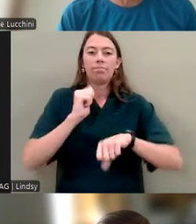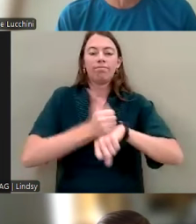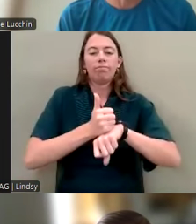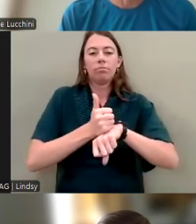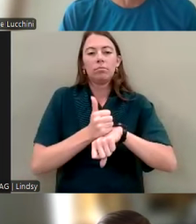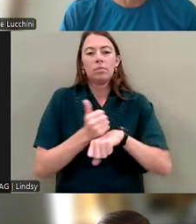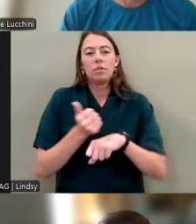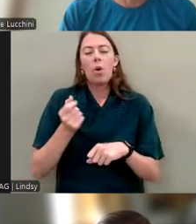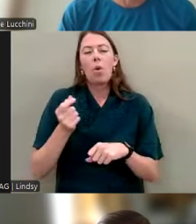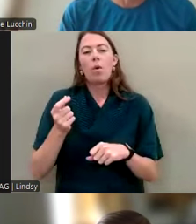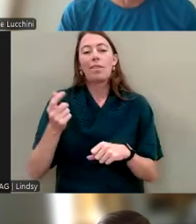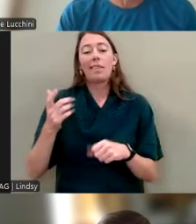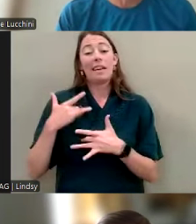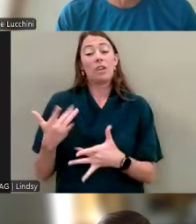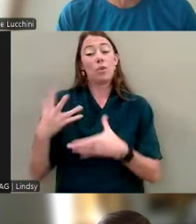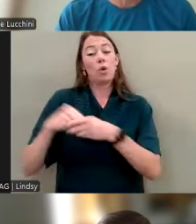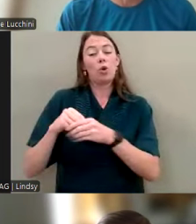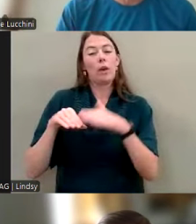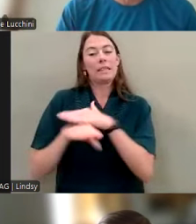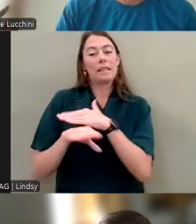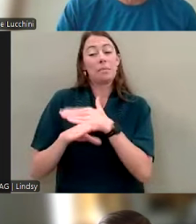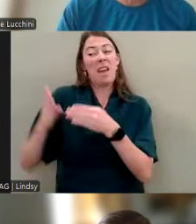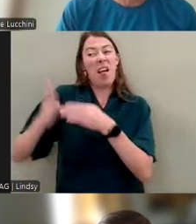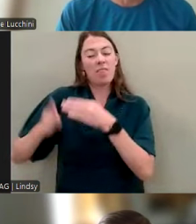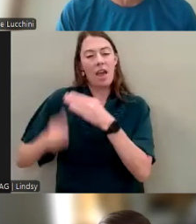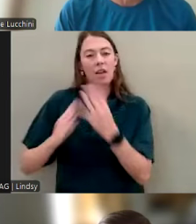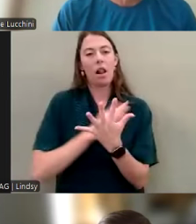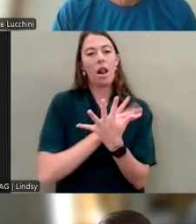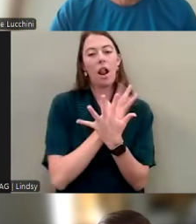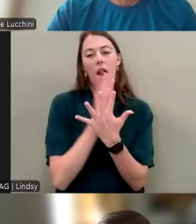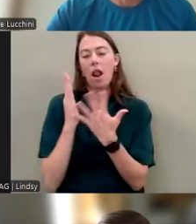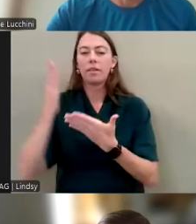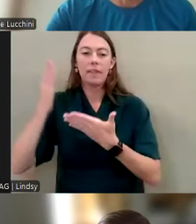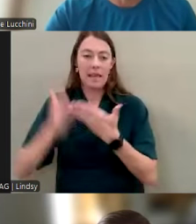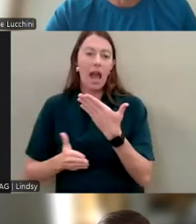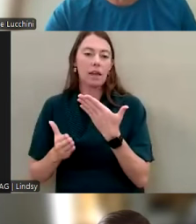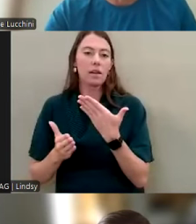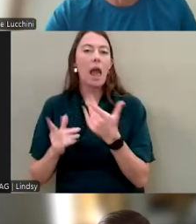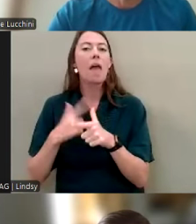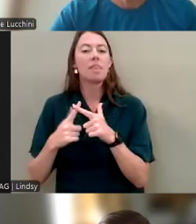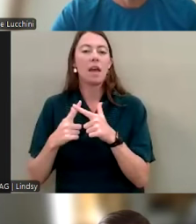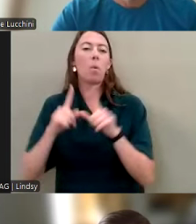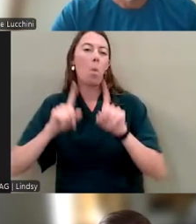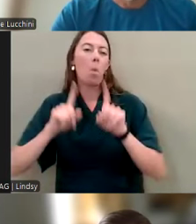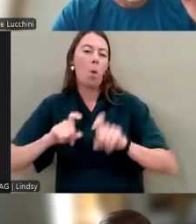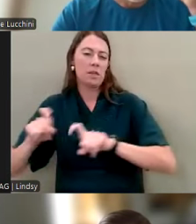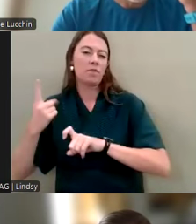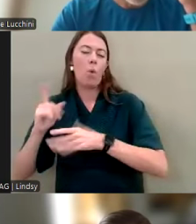check. Once everything is done, I validate my code with an accessibility scan. That's a